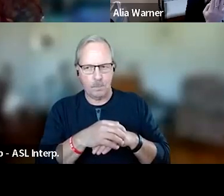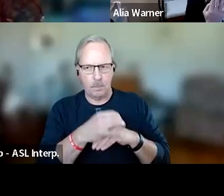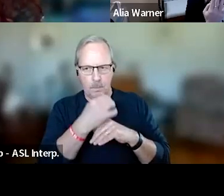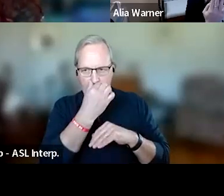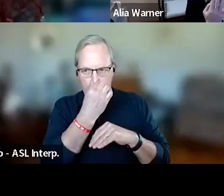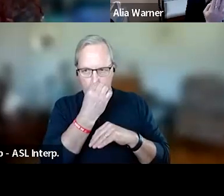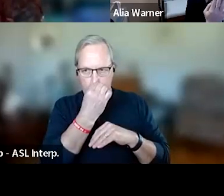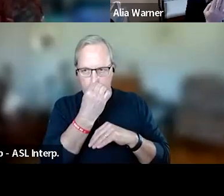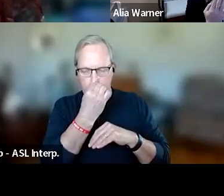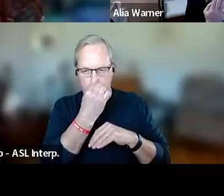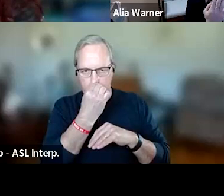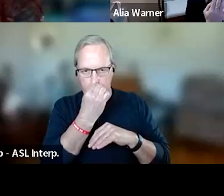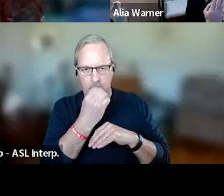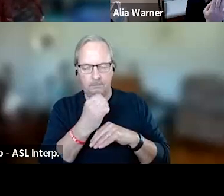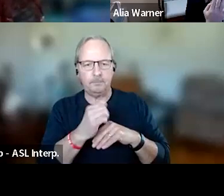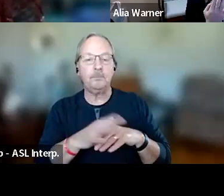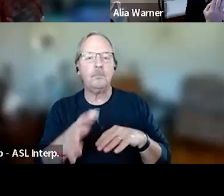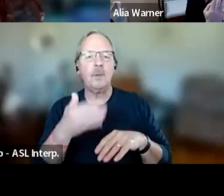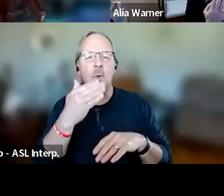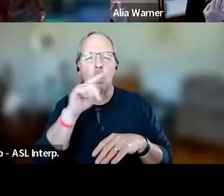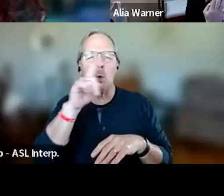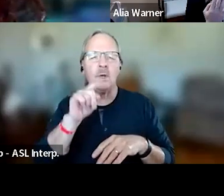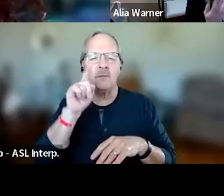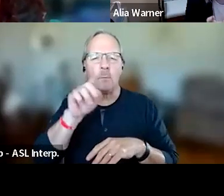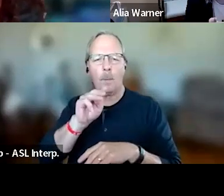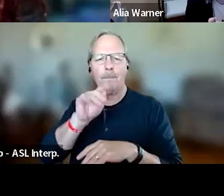This might be a good question for Missy, highly related,